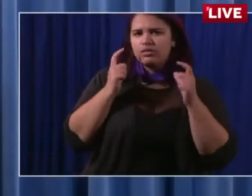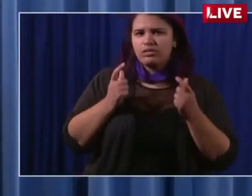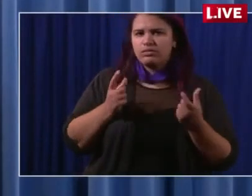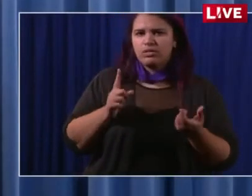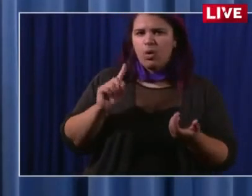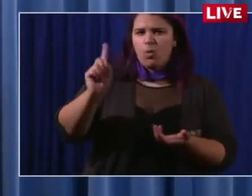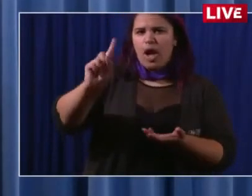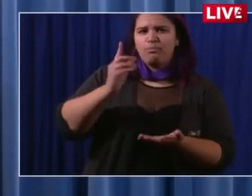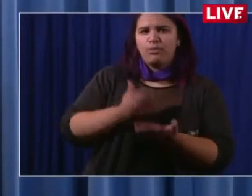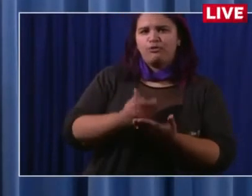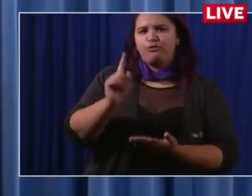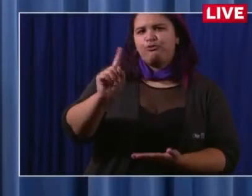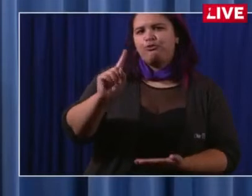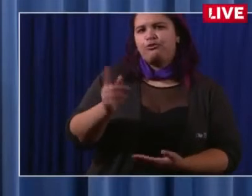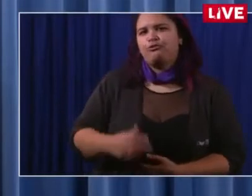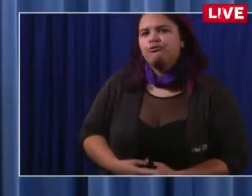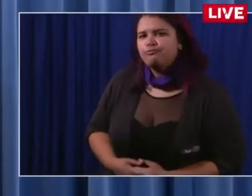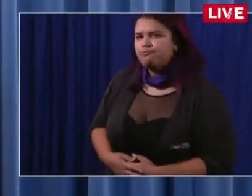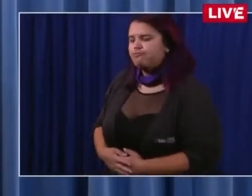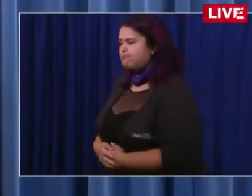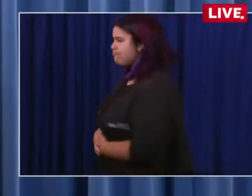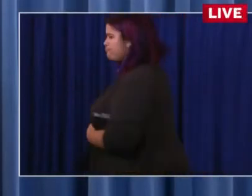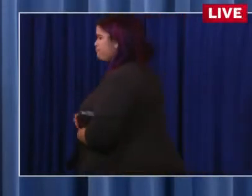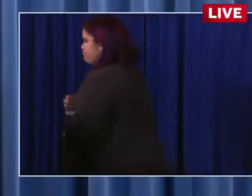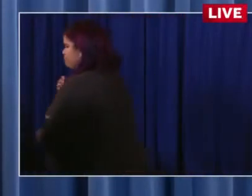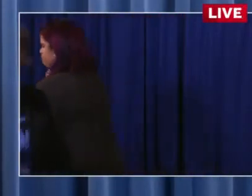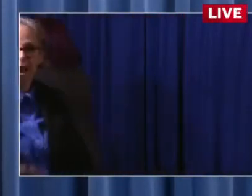THAT IS A VERY GOOD QUESTION.